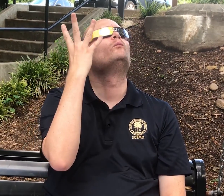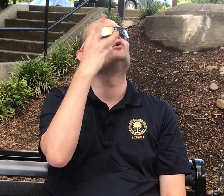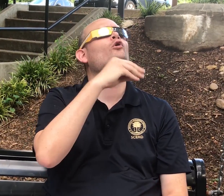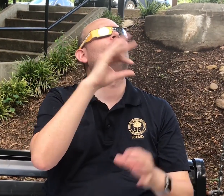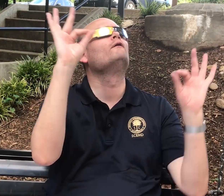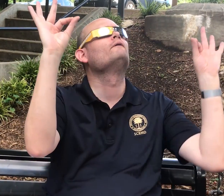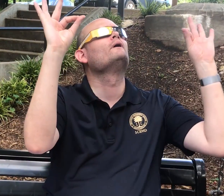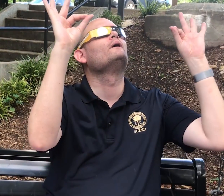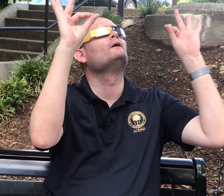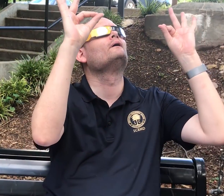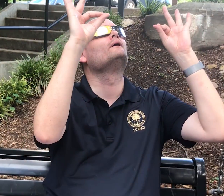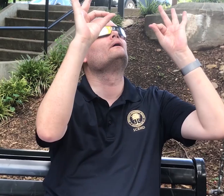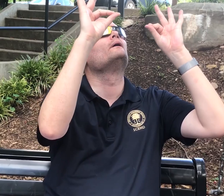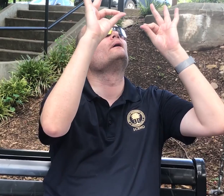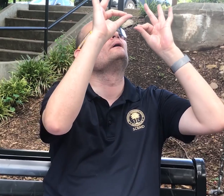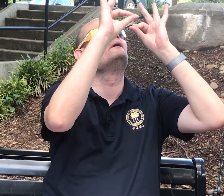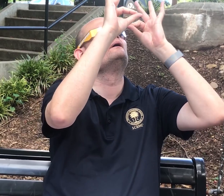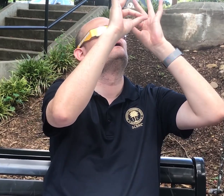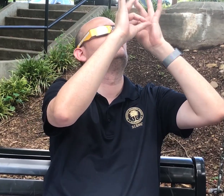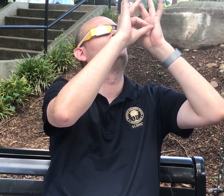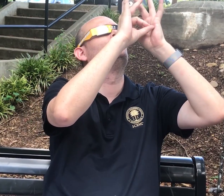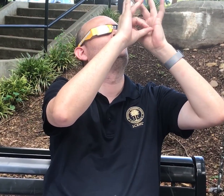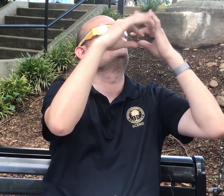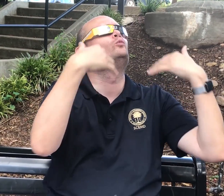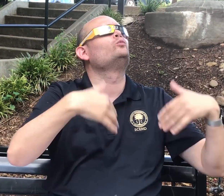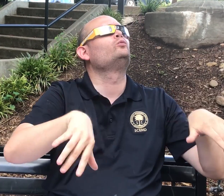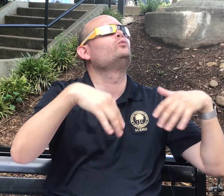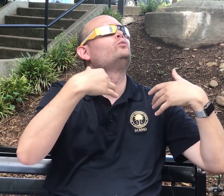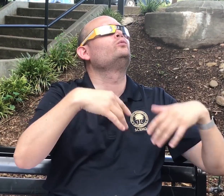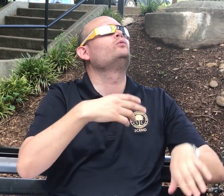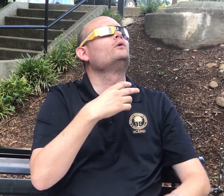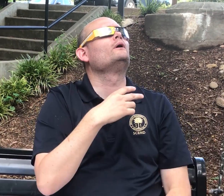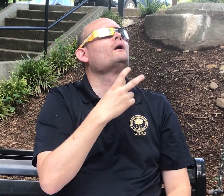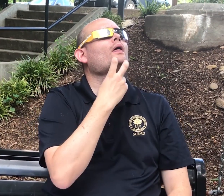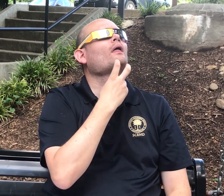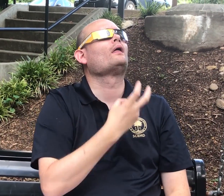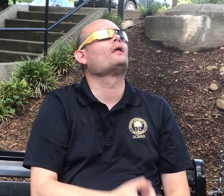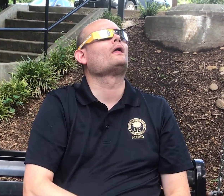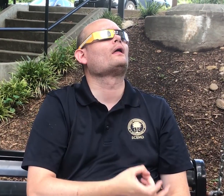WHAT A BEAUTIFUL ECLIPSE! *JAW DROPPING*